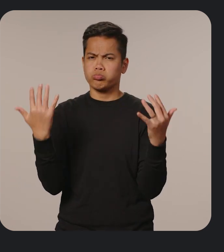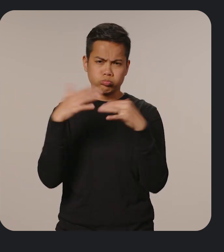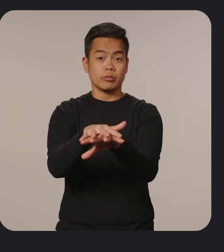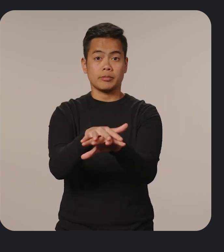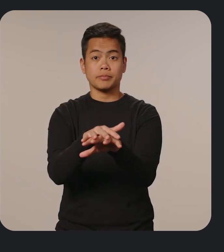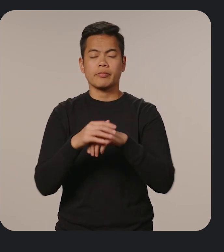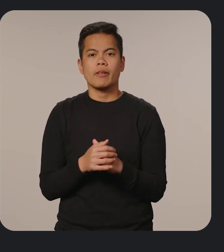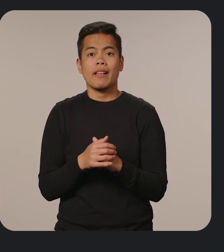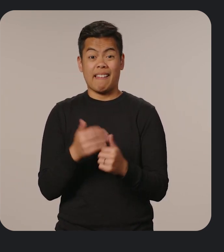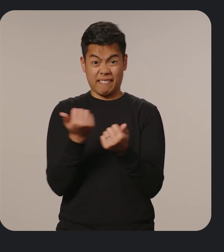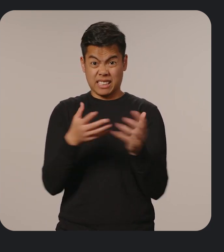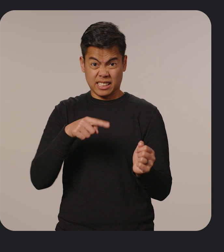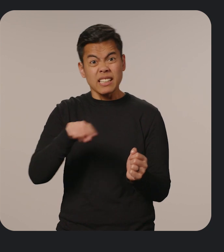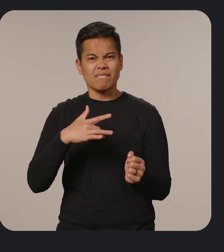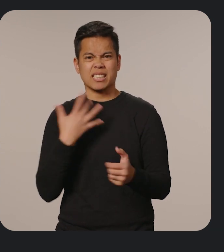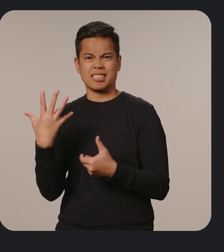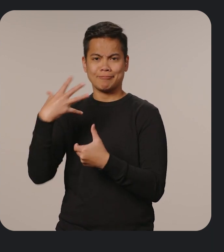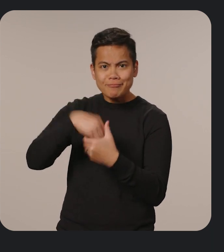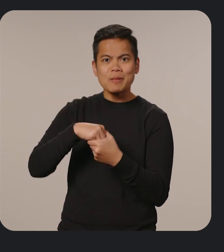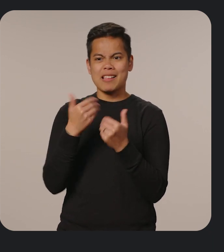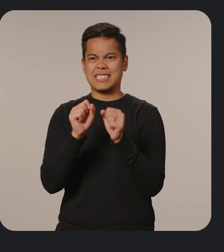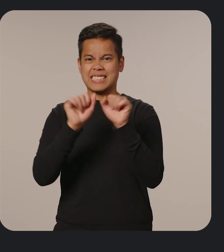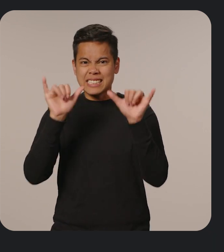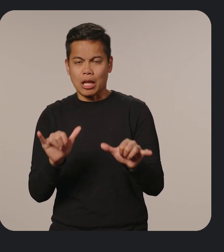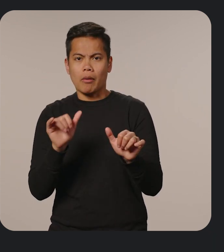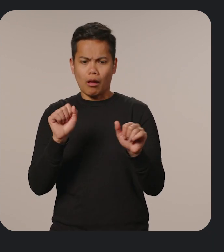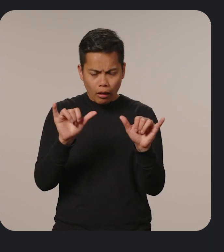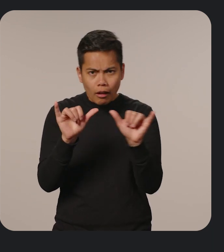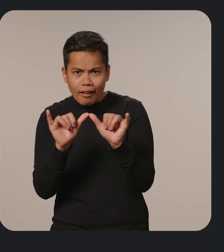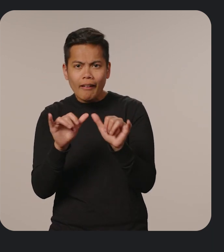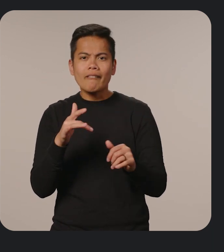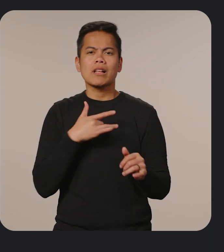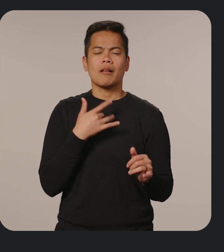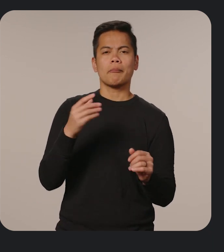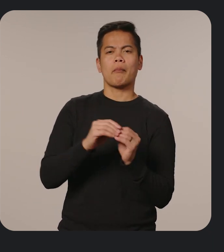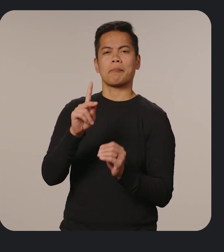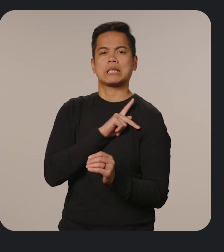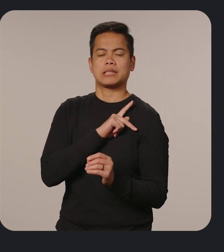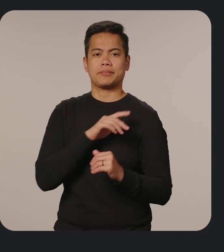both systematic and capable of surprises. We pushed the boundaries of UX conventions